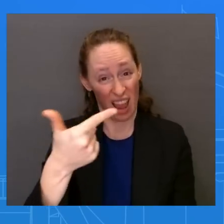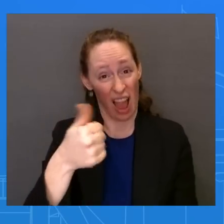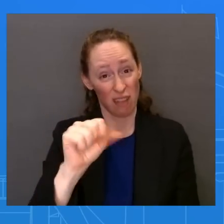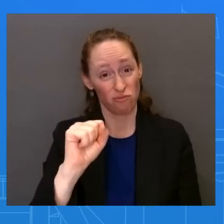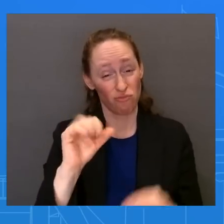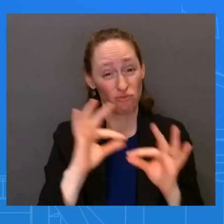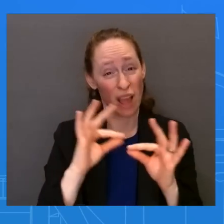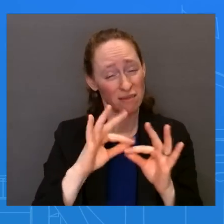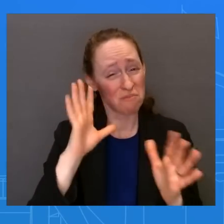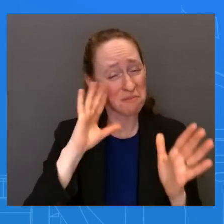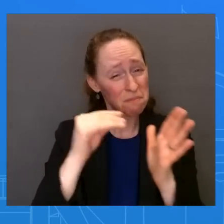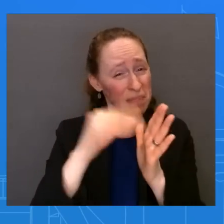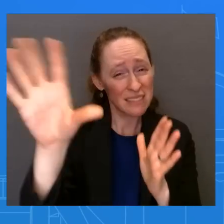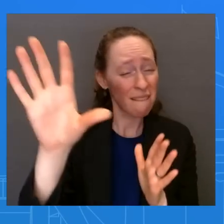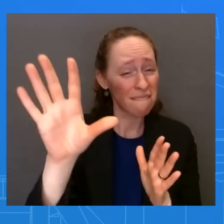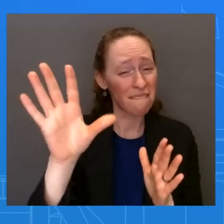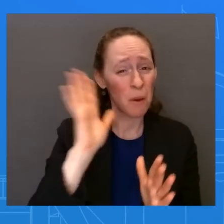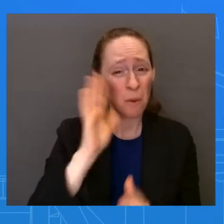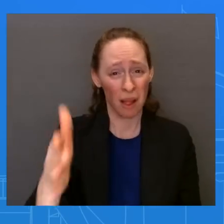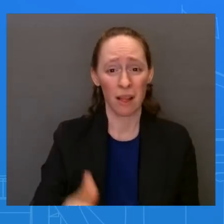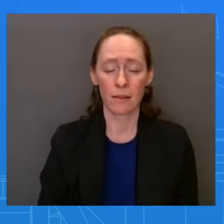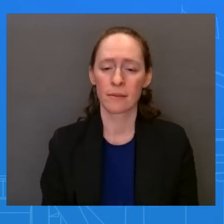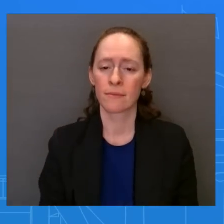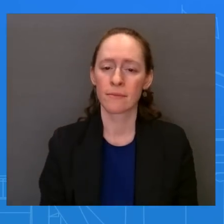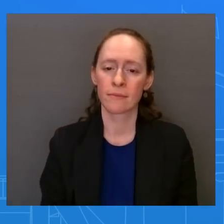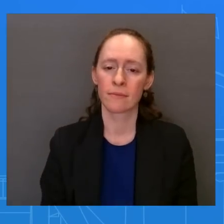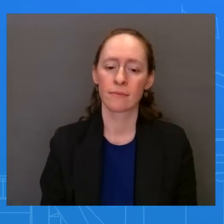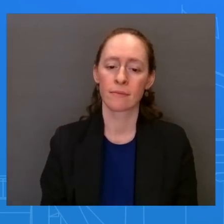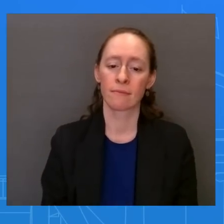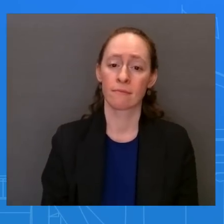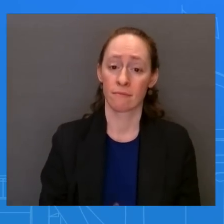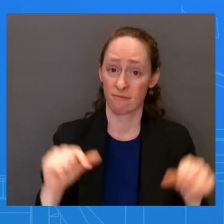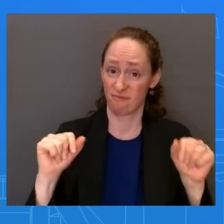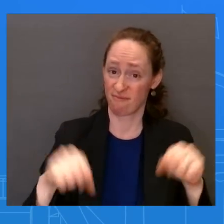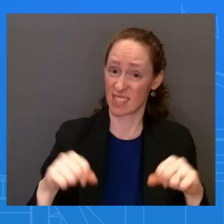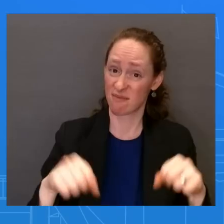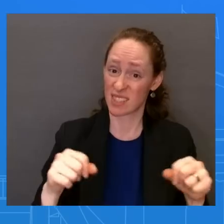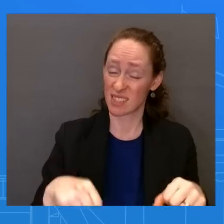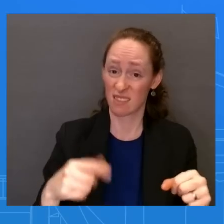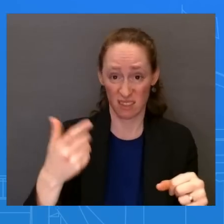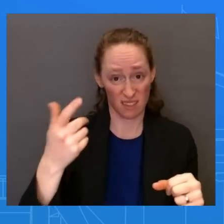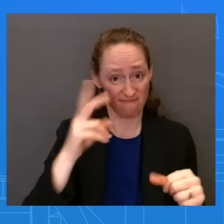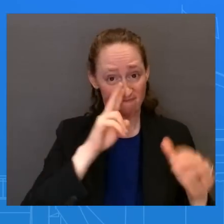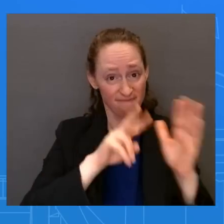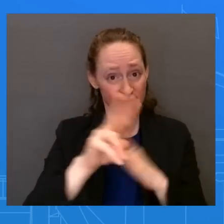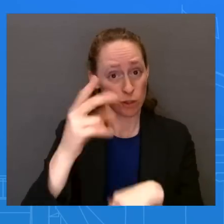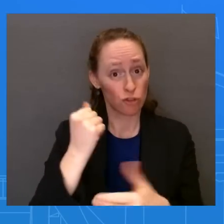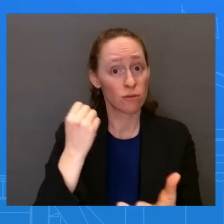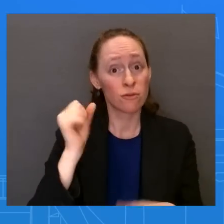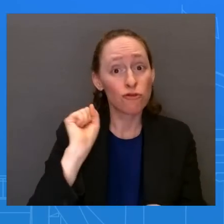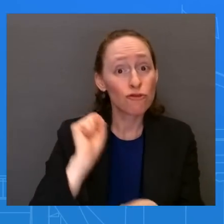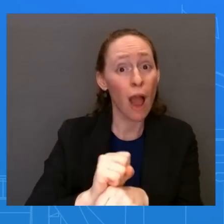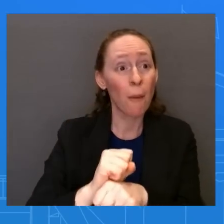and 401(k) plans by trying to hold the debt limit hostage unless they can, again,